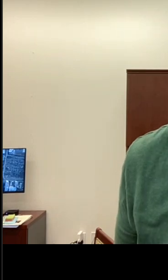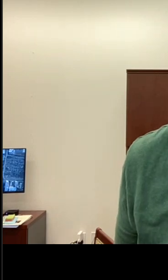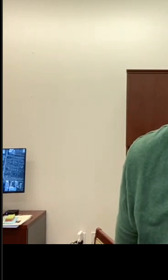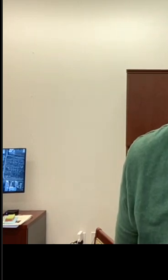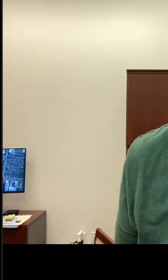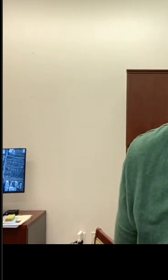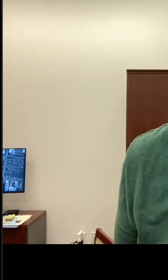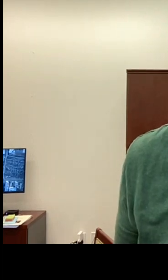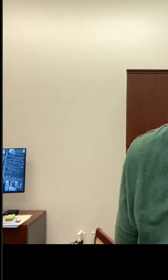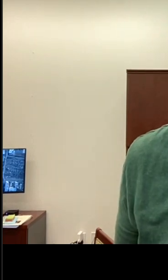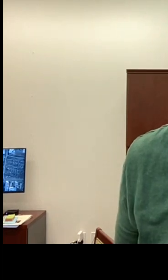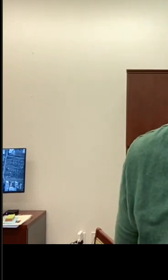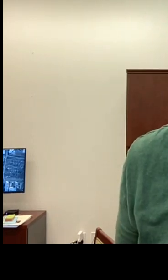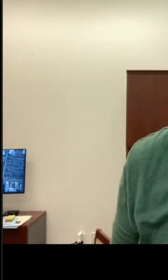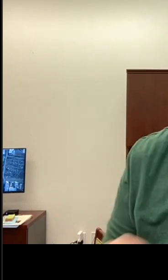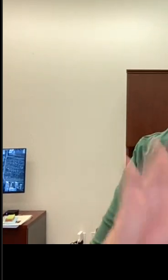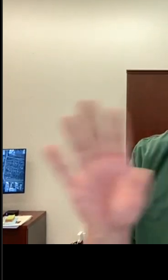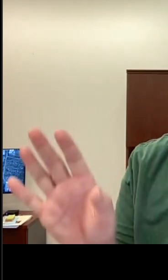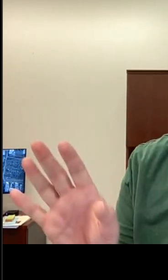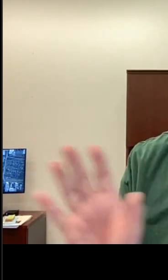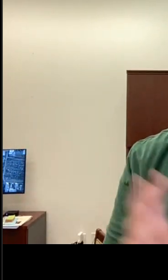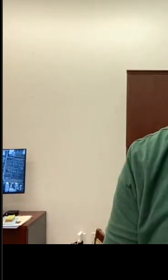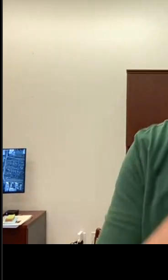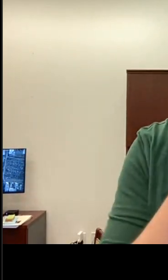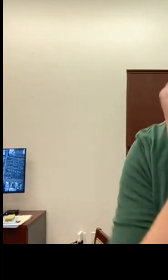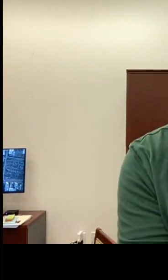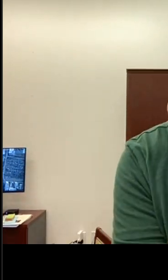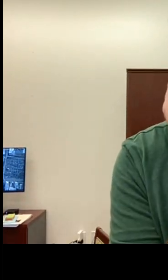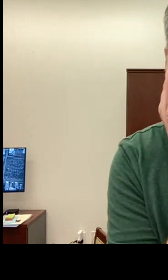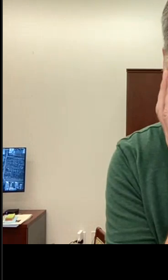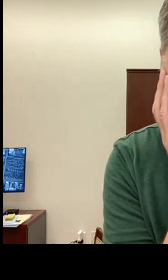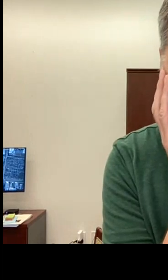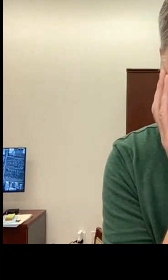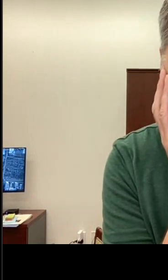or erupt in very different opinions about what a community should look like,